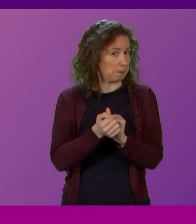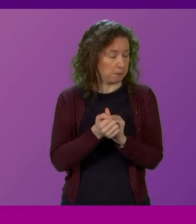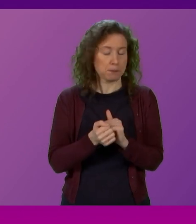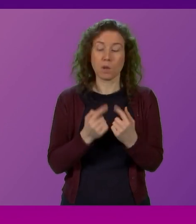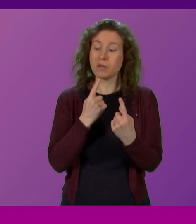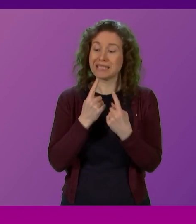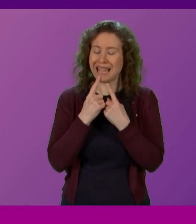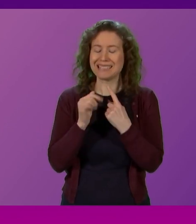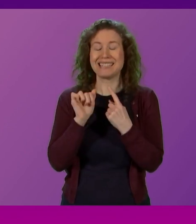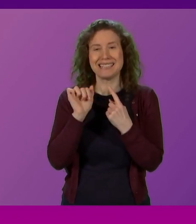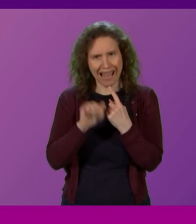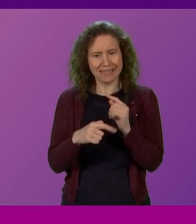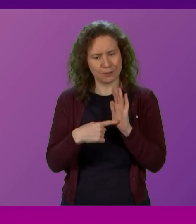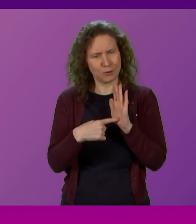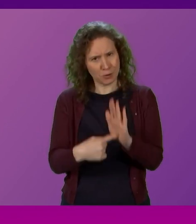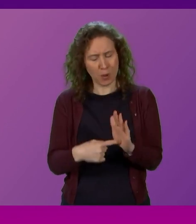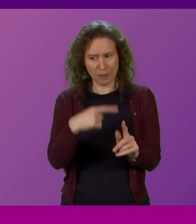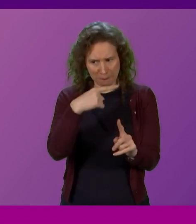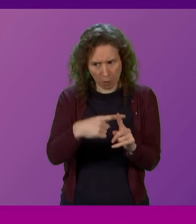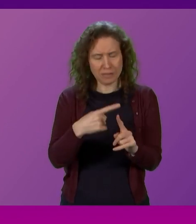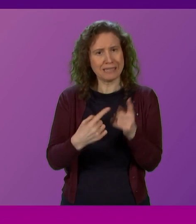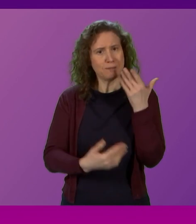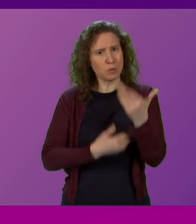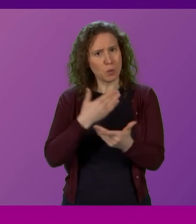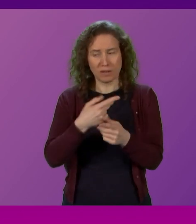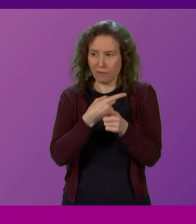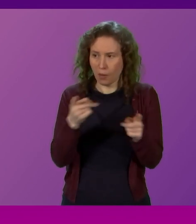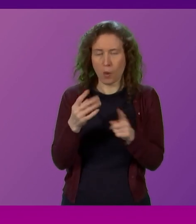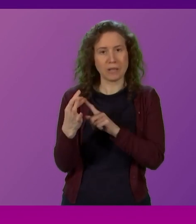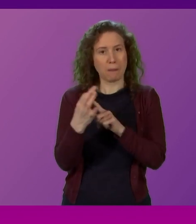The data provides a really positive story for those who are applying from deprived areas.